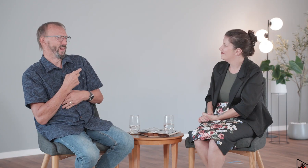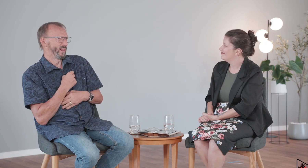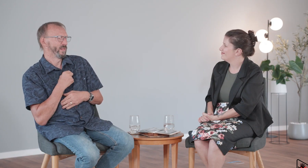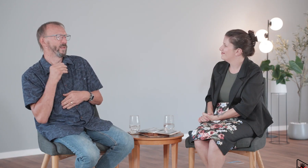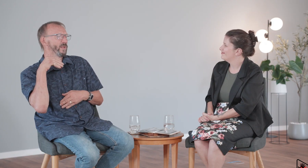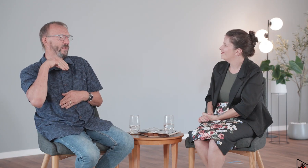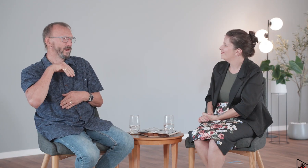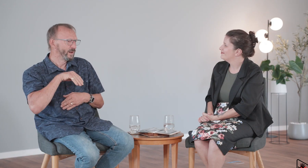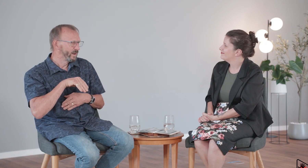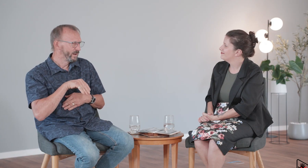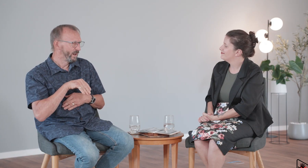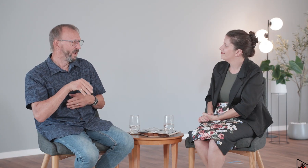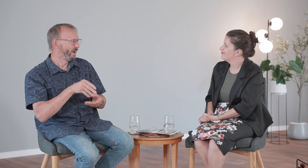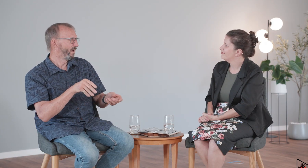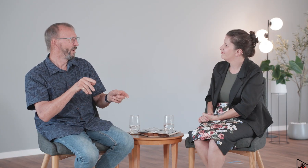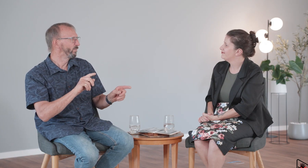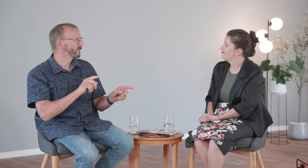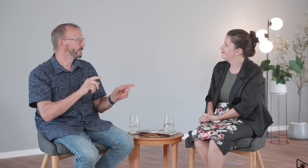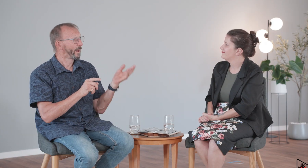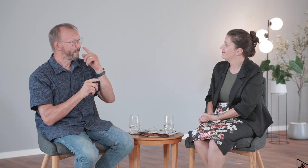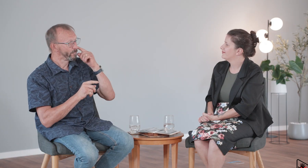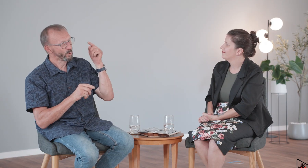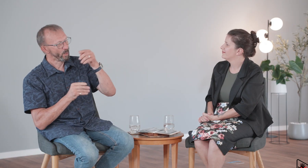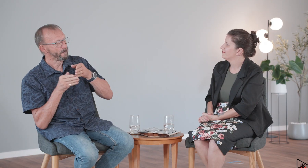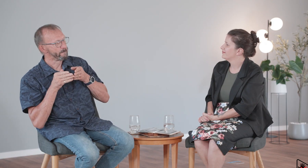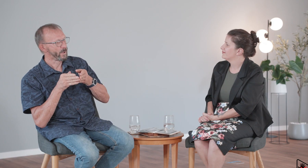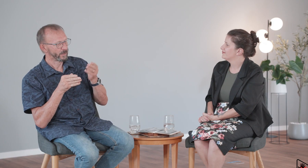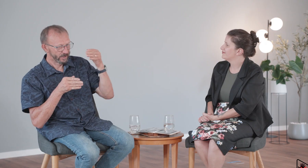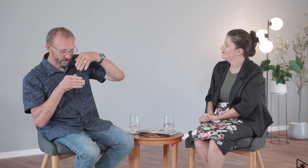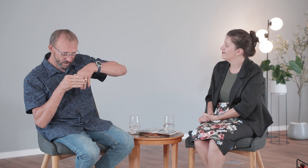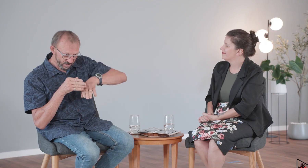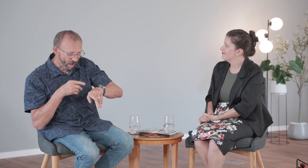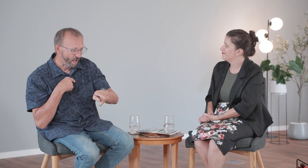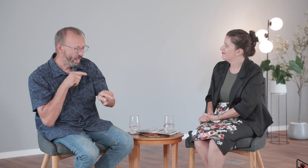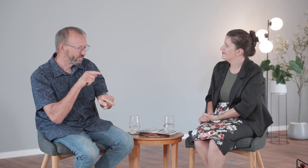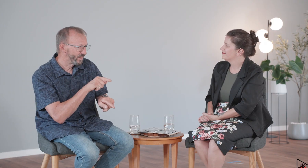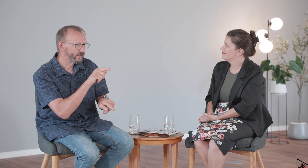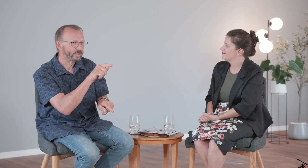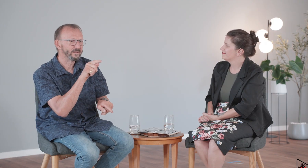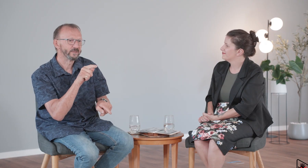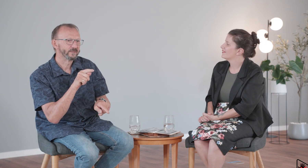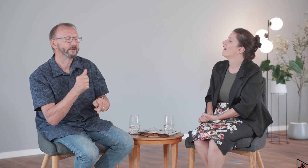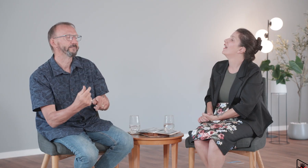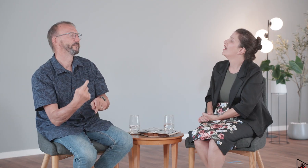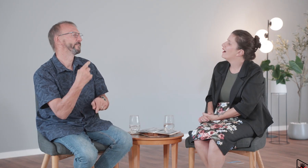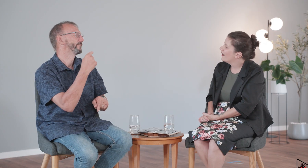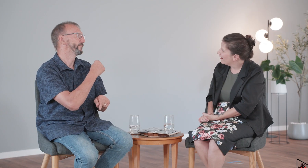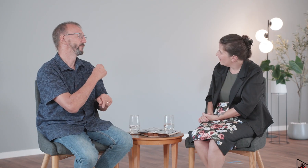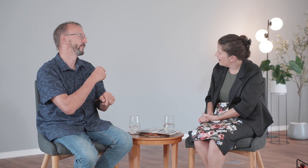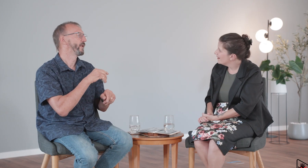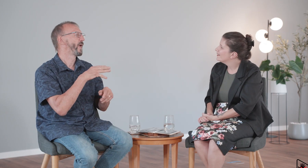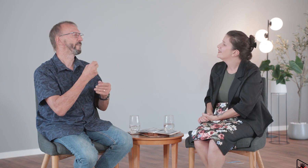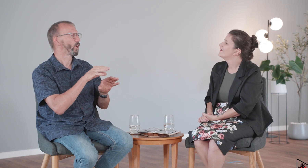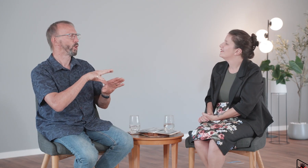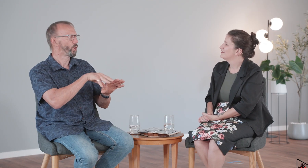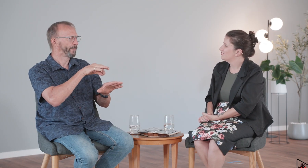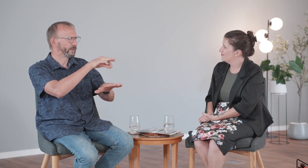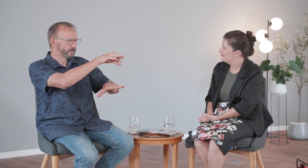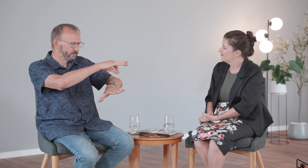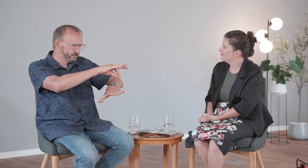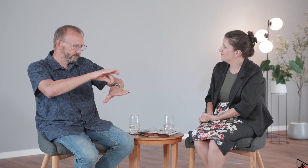of working on such big yachts but being able to become familiar with those yachts and being